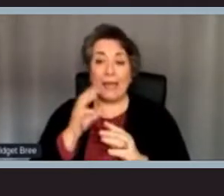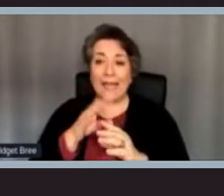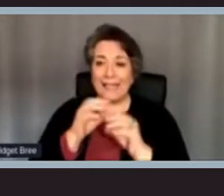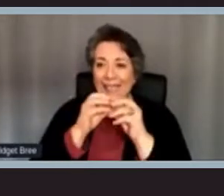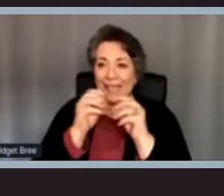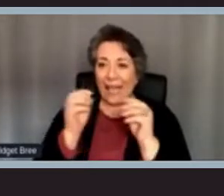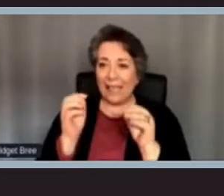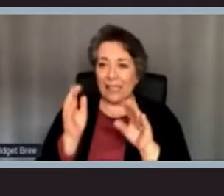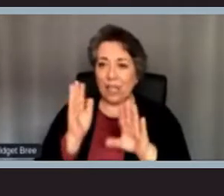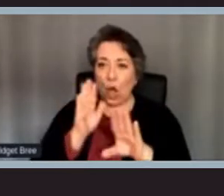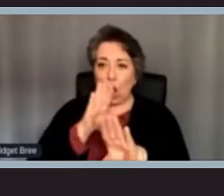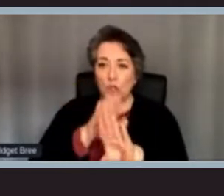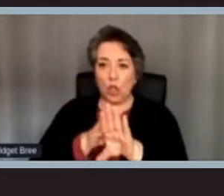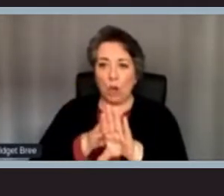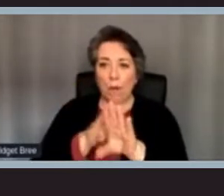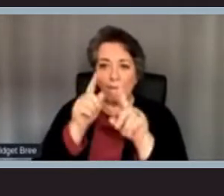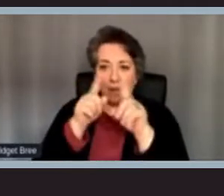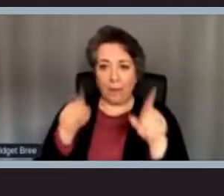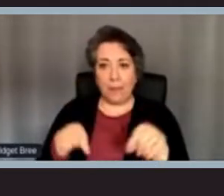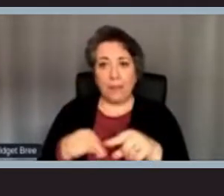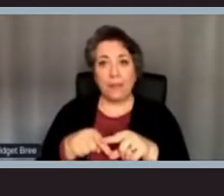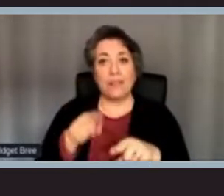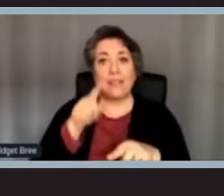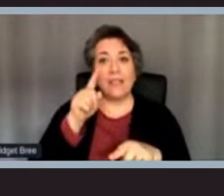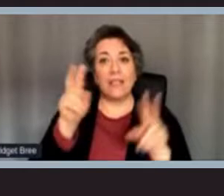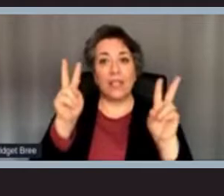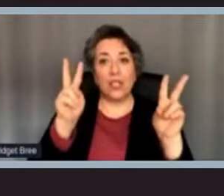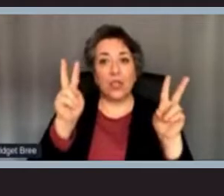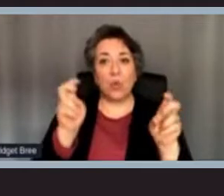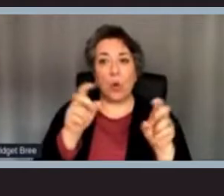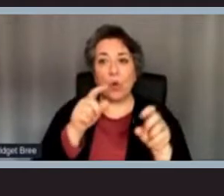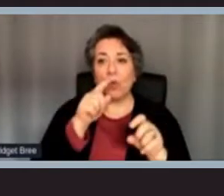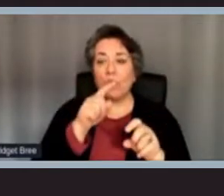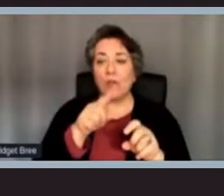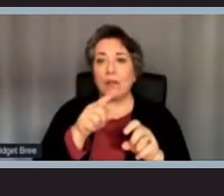In this example we have a quote from Jesse Jackson, “When everyone is included, everyone